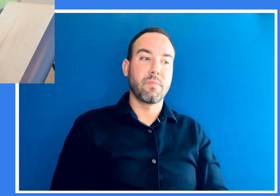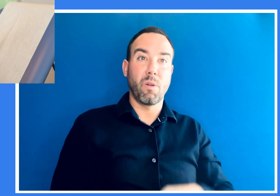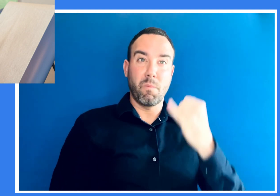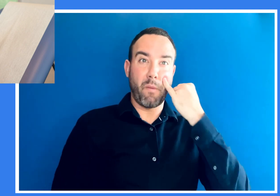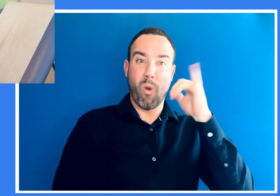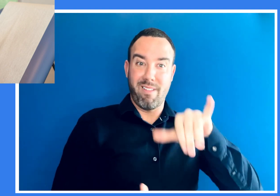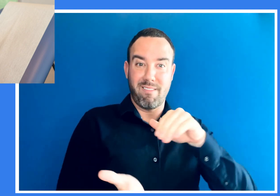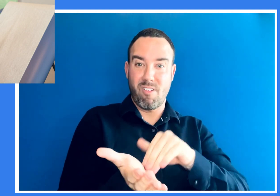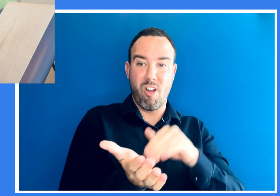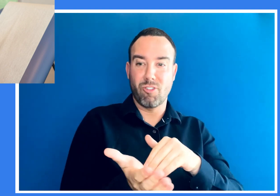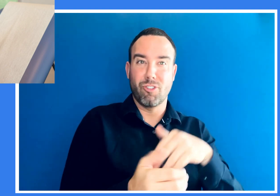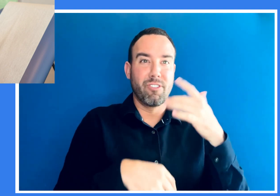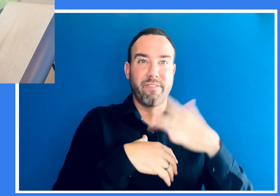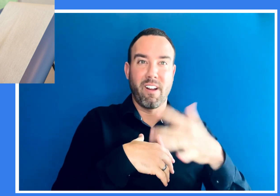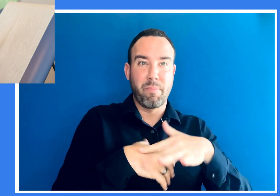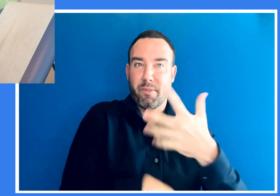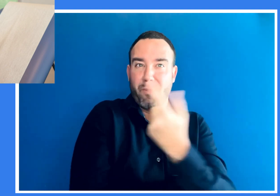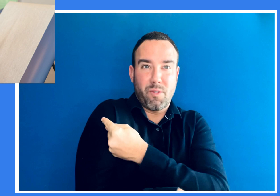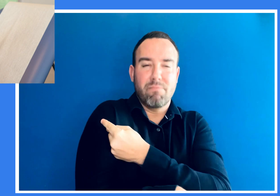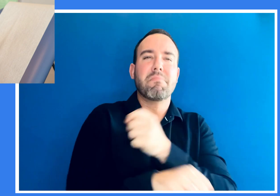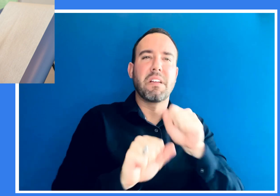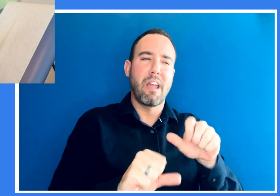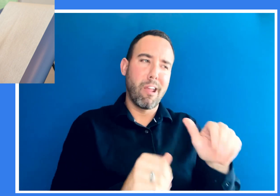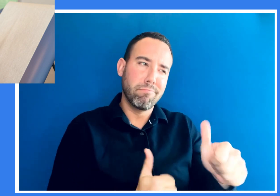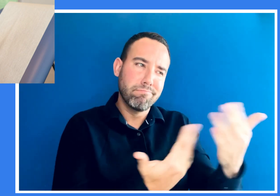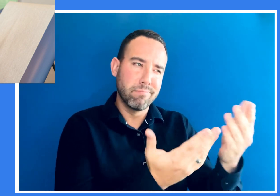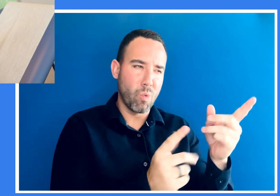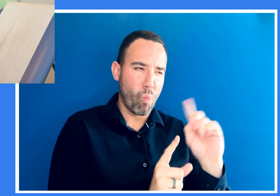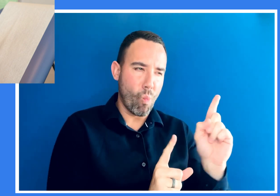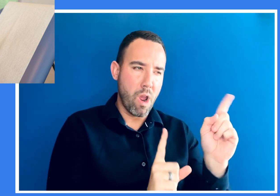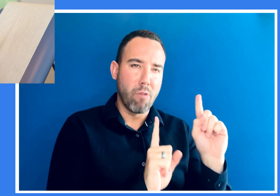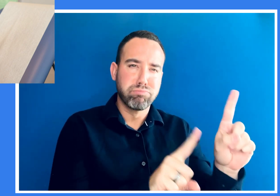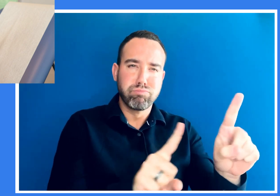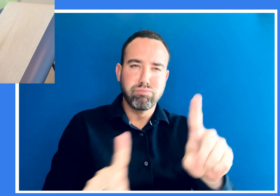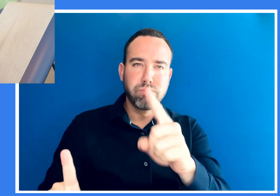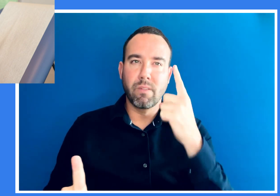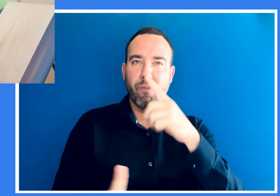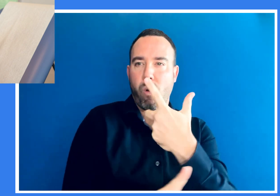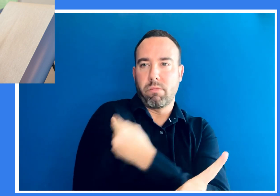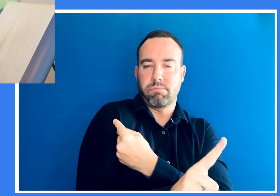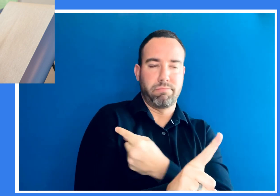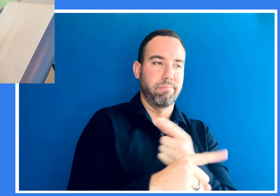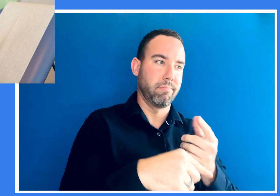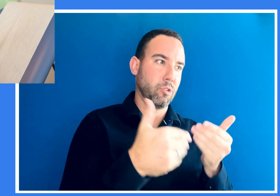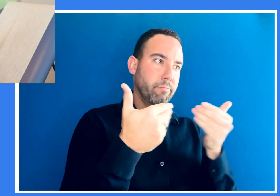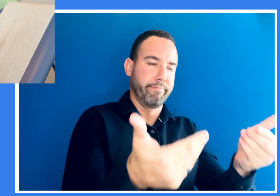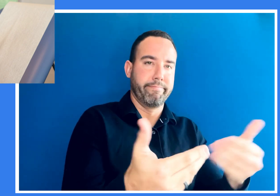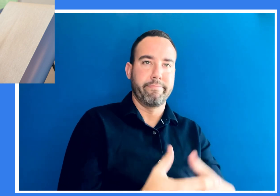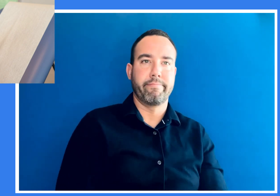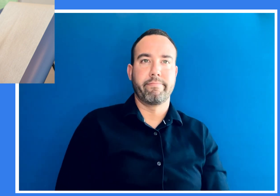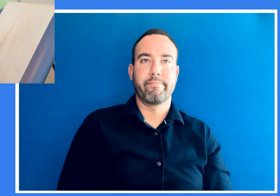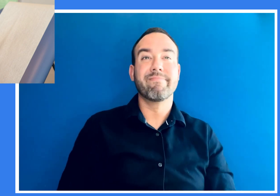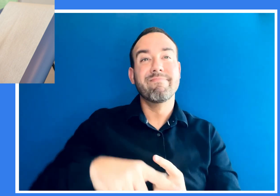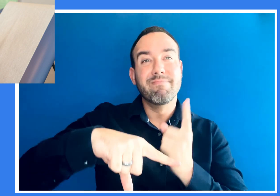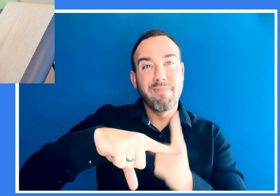They can give patients a referral if they don’t have flu vaccine in their office or clinic. And they can educate their staff